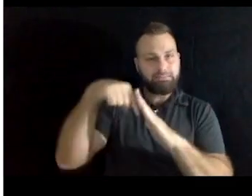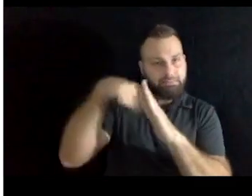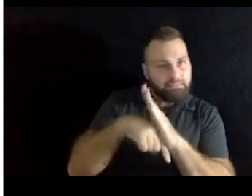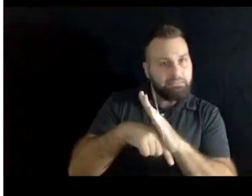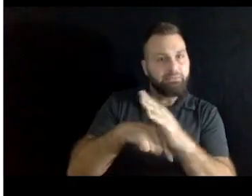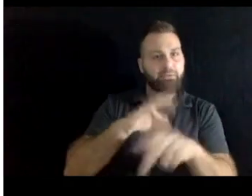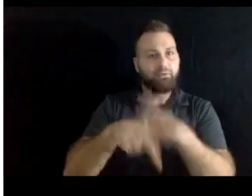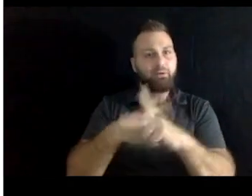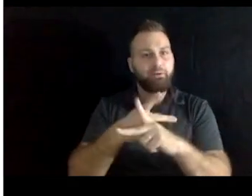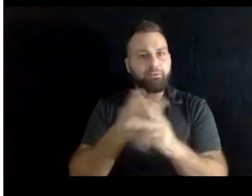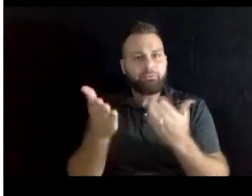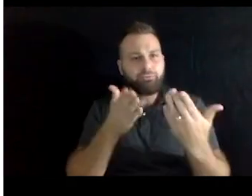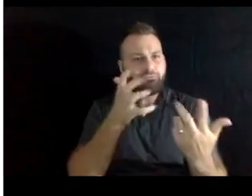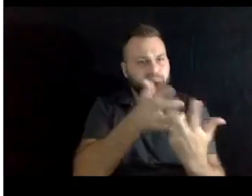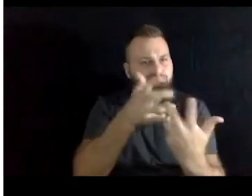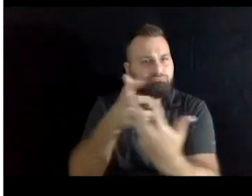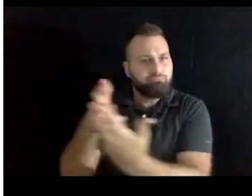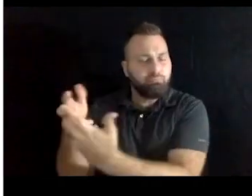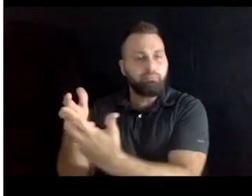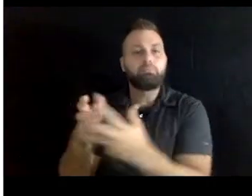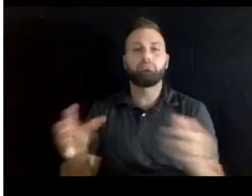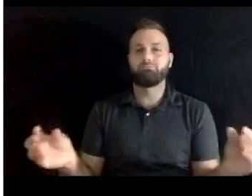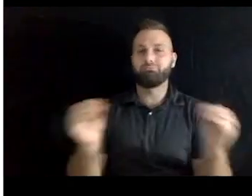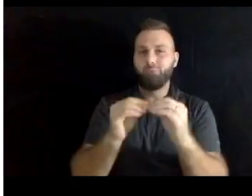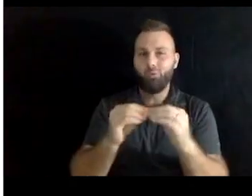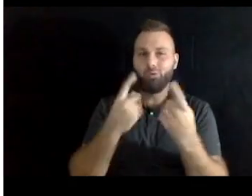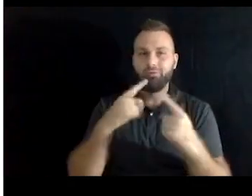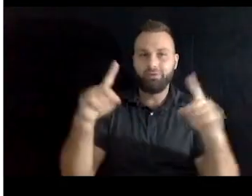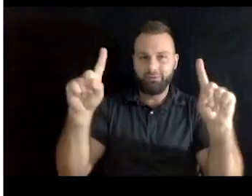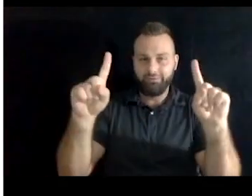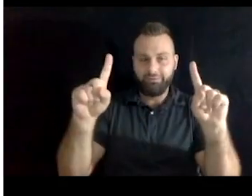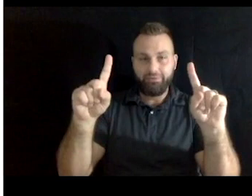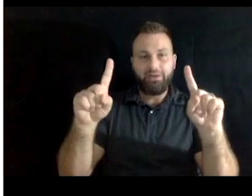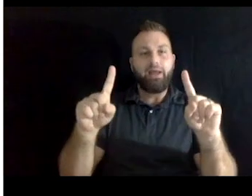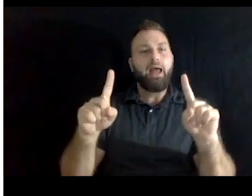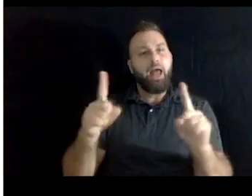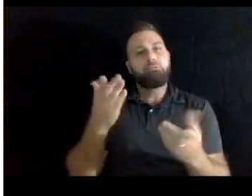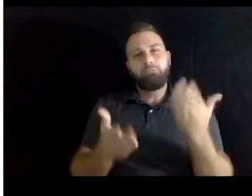be more effective and probably are the avenues that future research